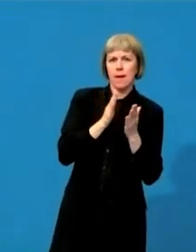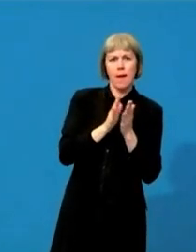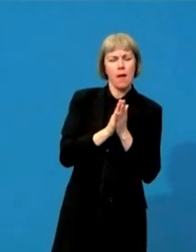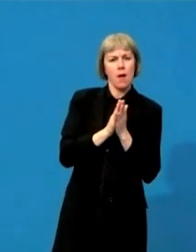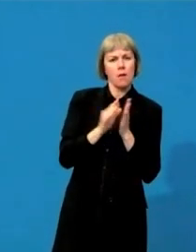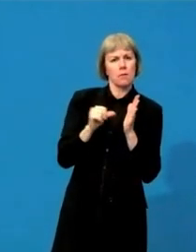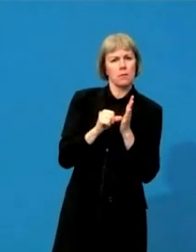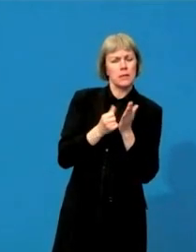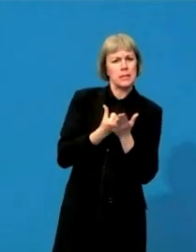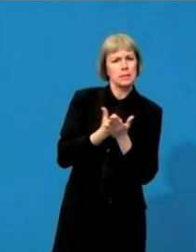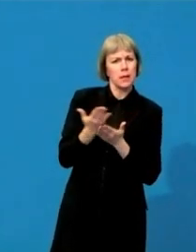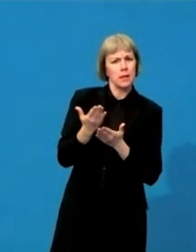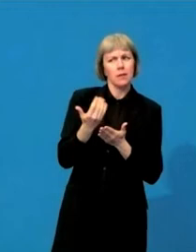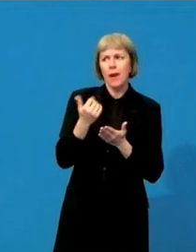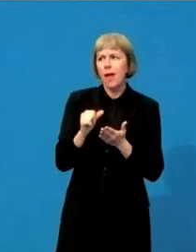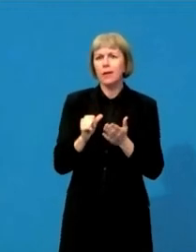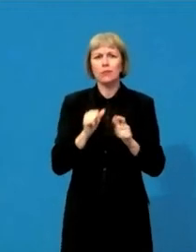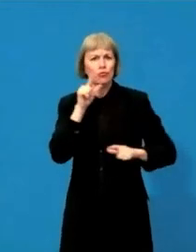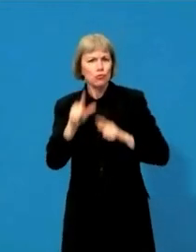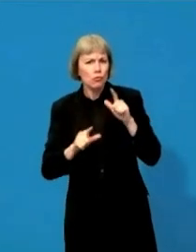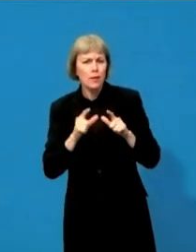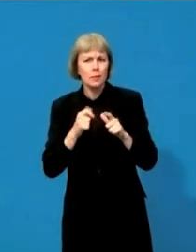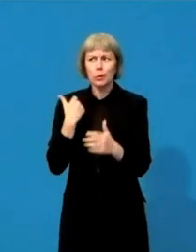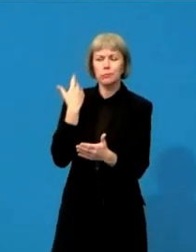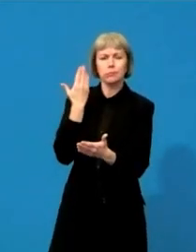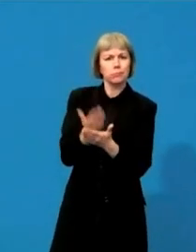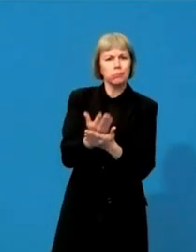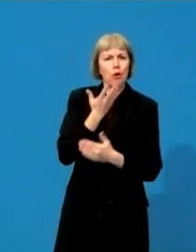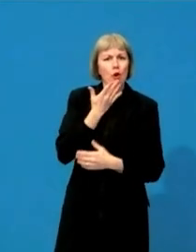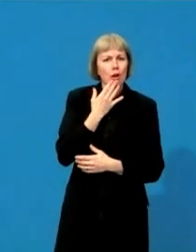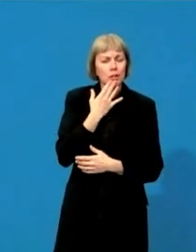costs? DR RICE: As in for the drive in and out?